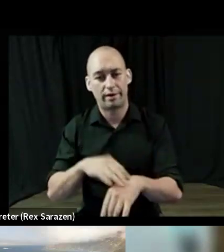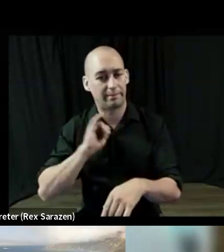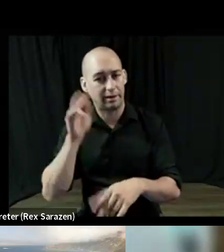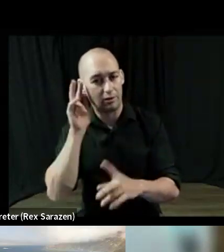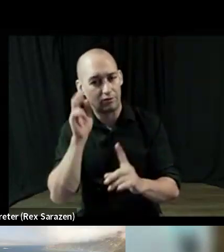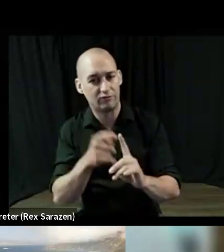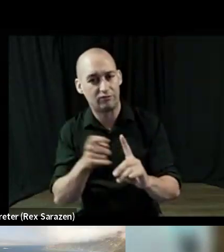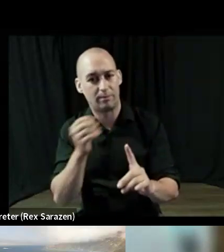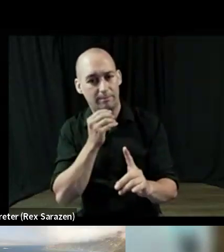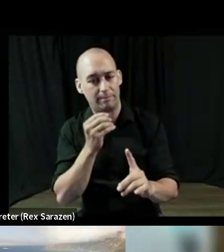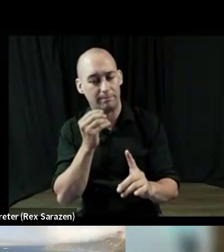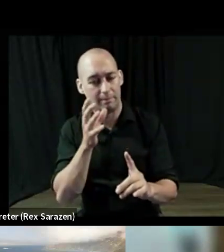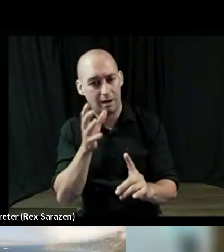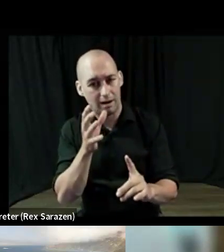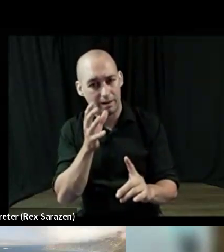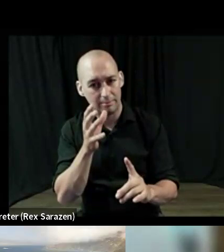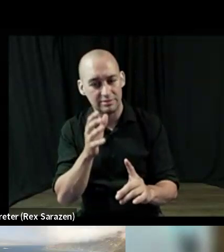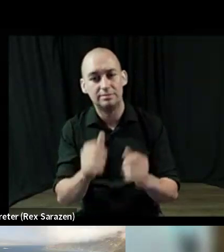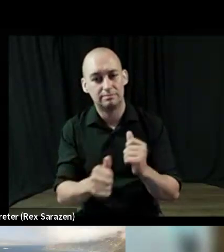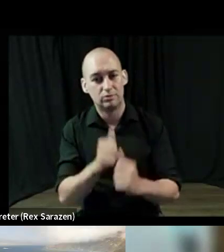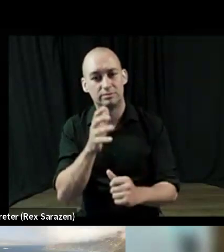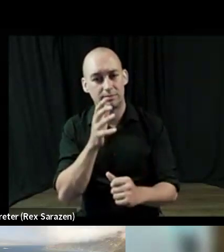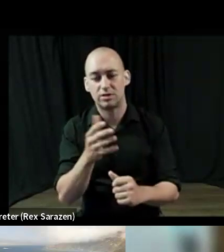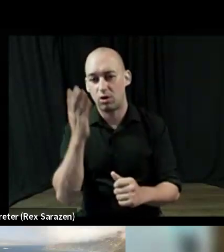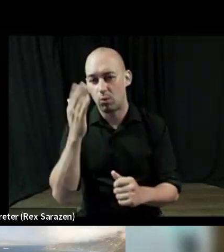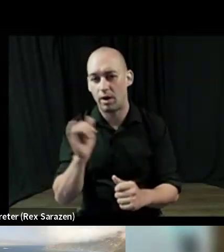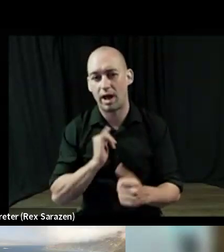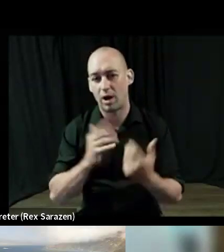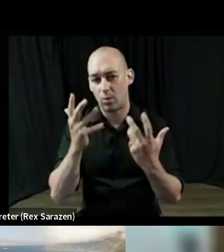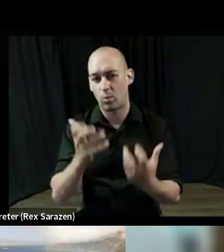and mostly moms that we work with is, why would I want to do that when I can't even connect